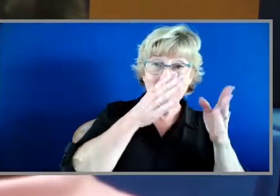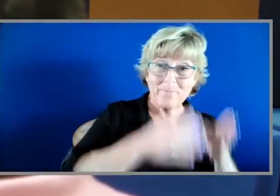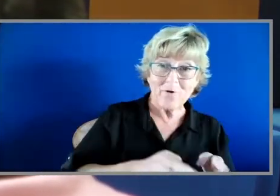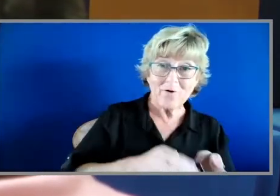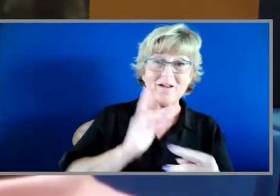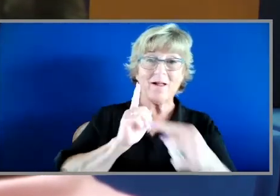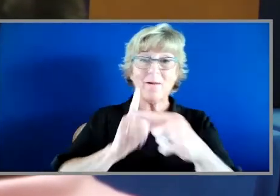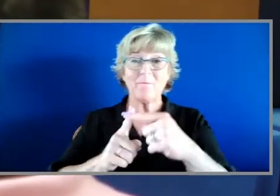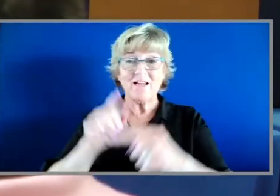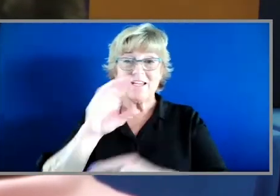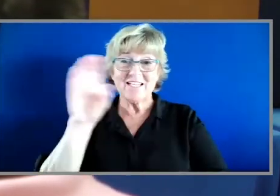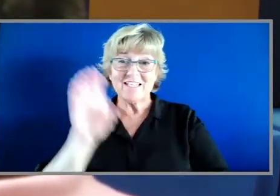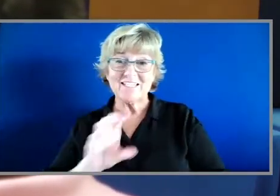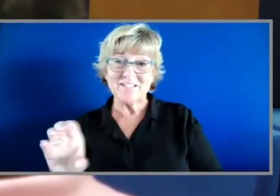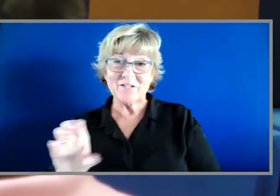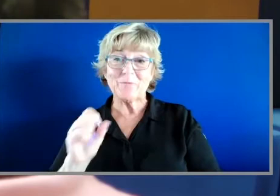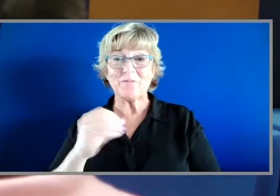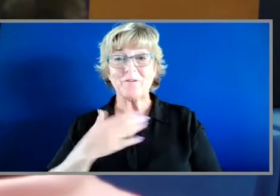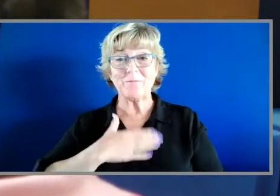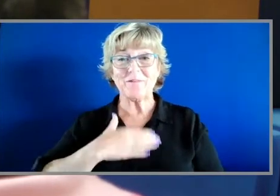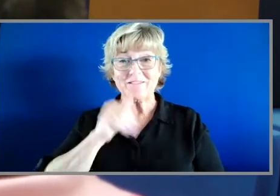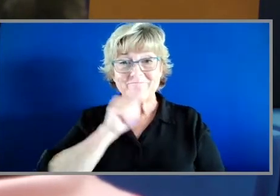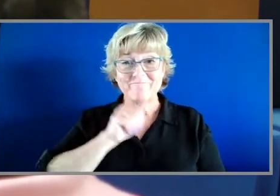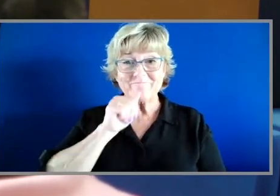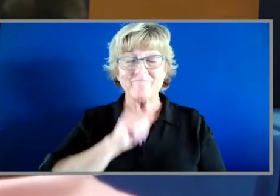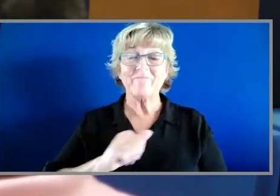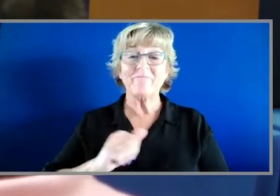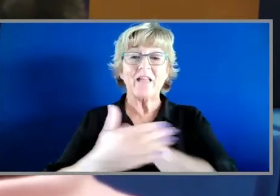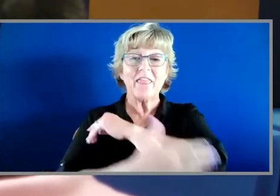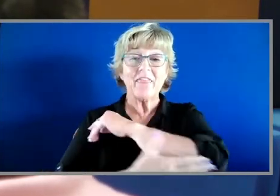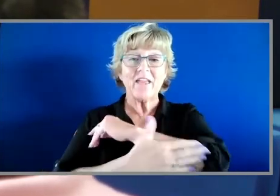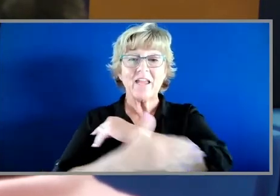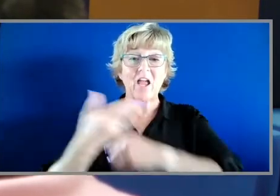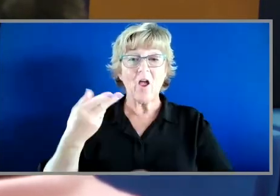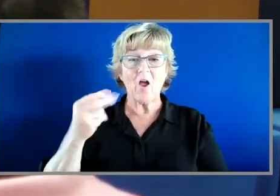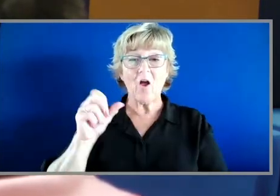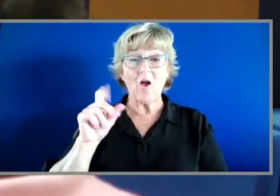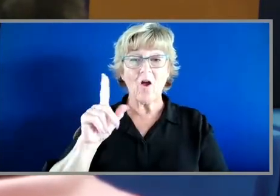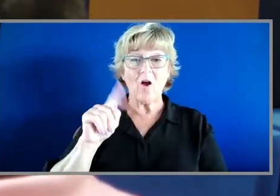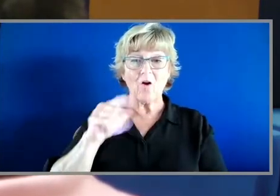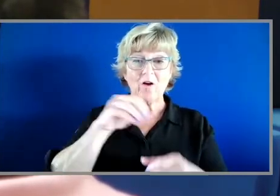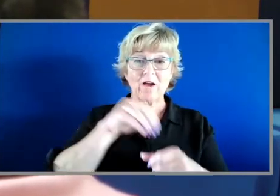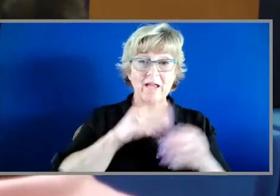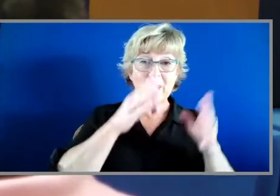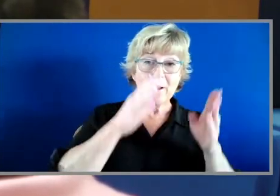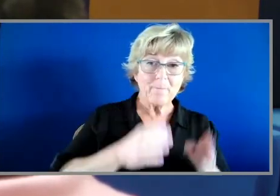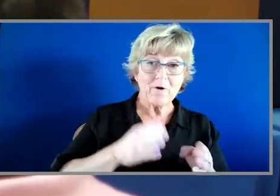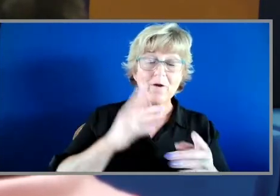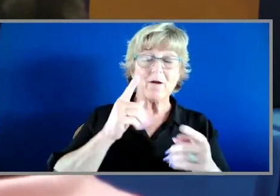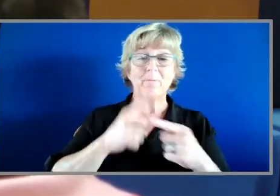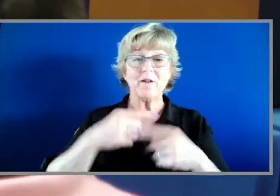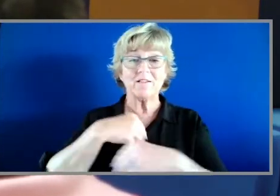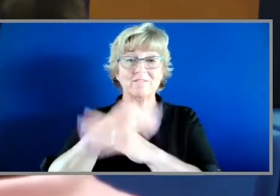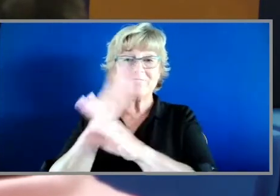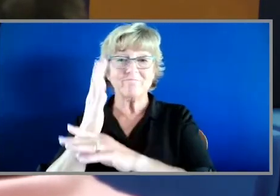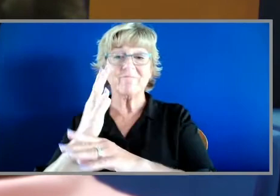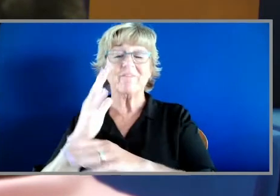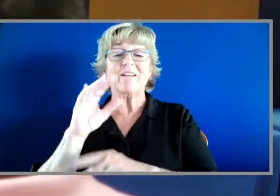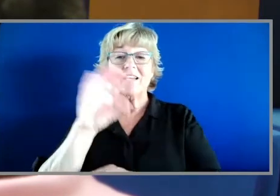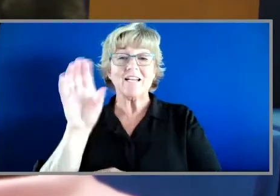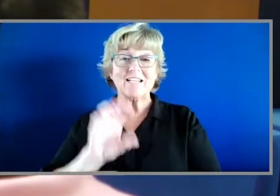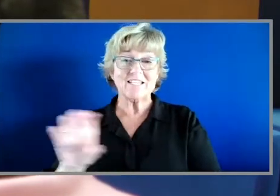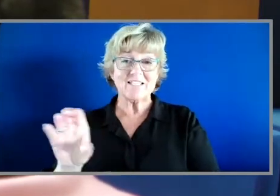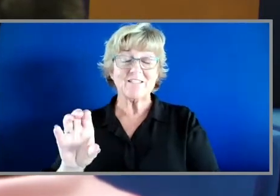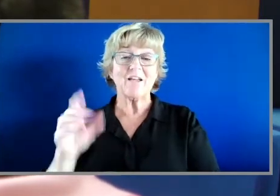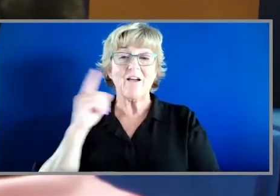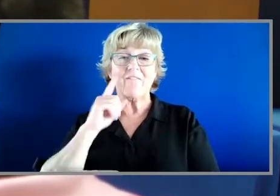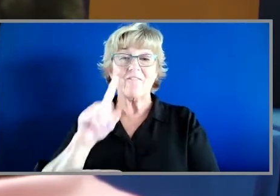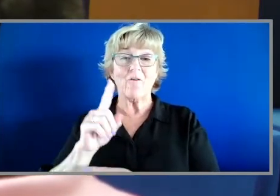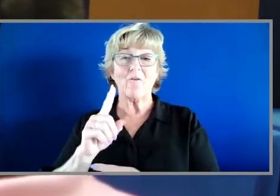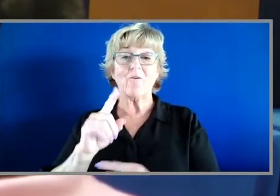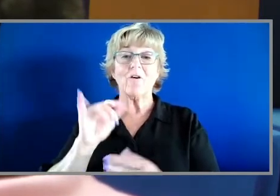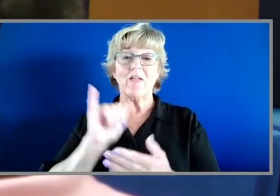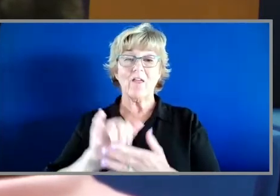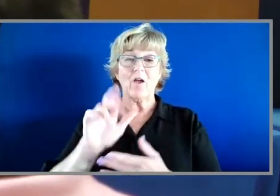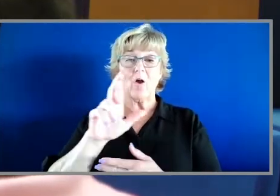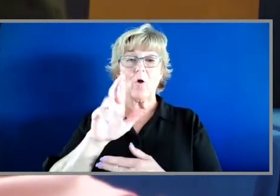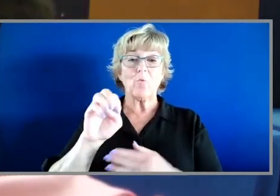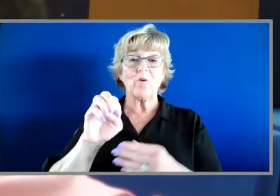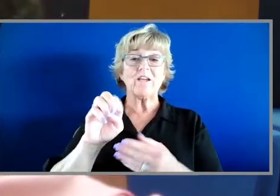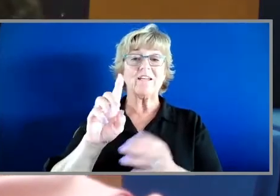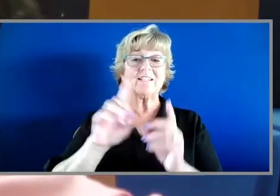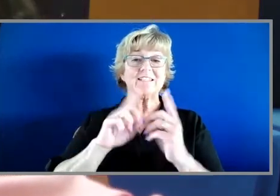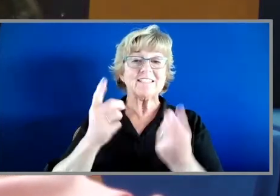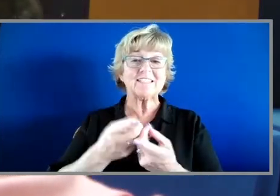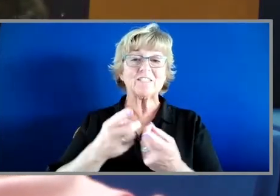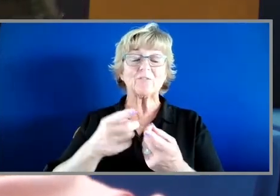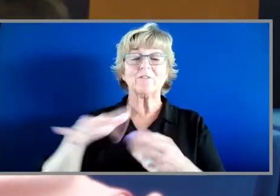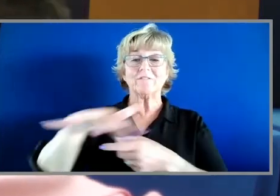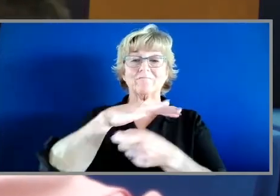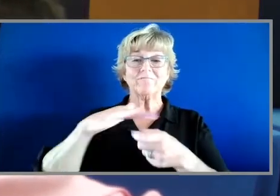Studio: Events happening, so please bear with me the county is hosting this in person slash virtual public workshop to